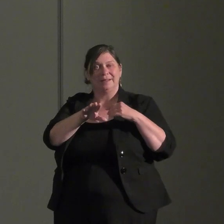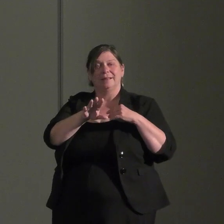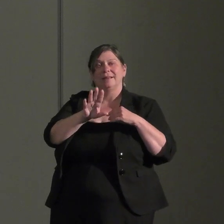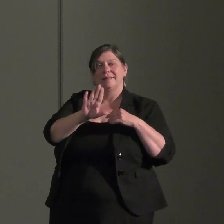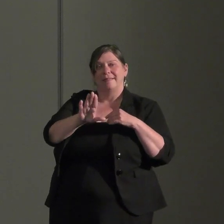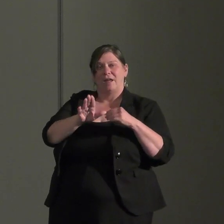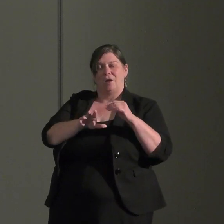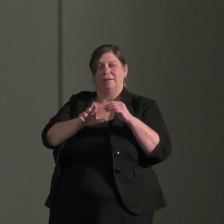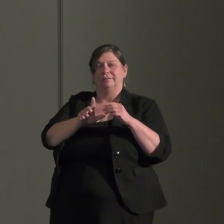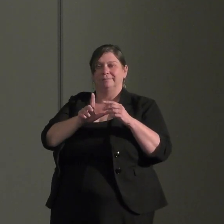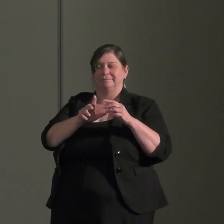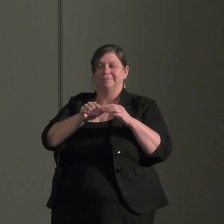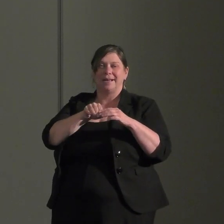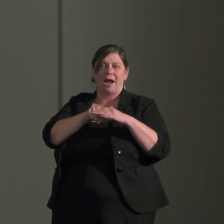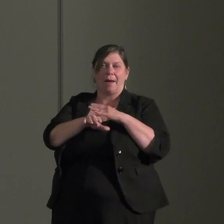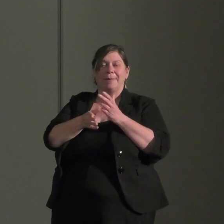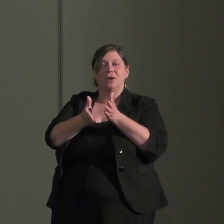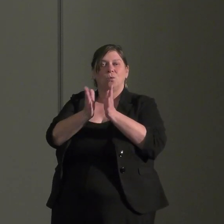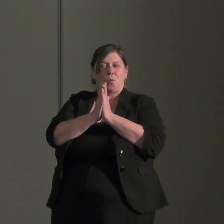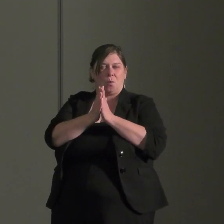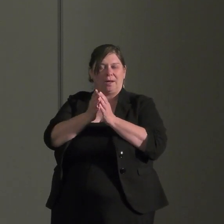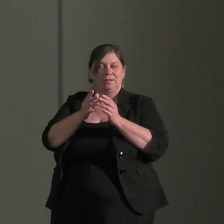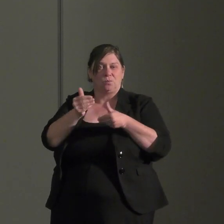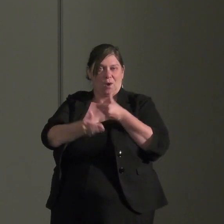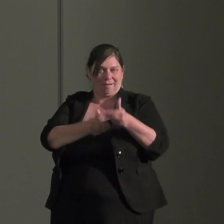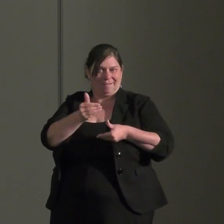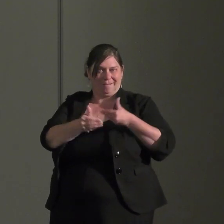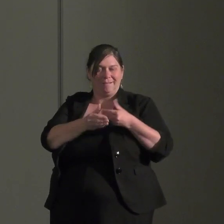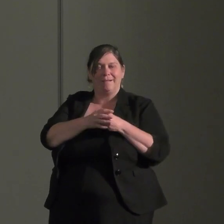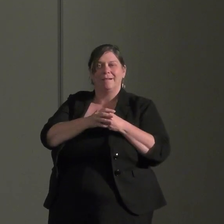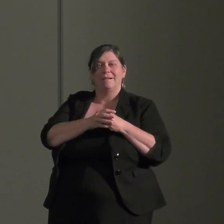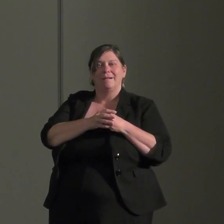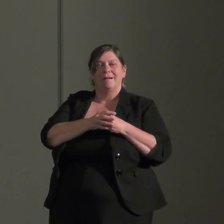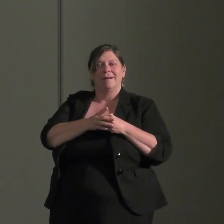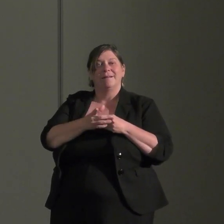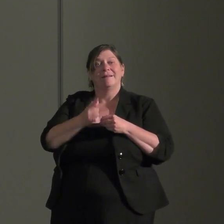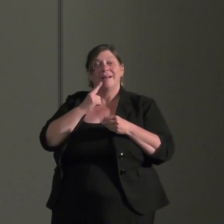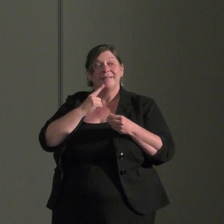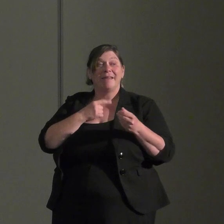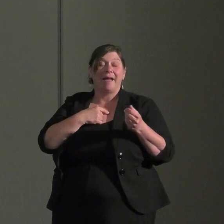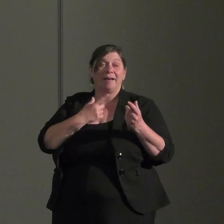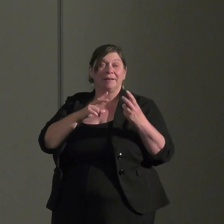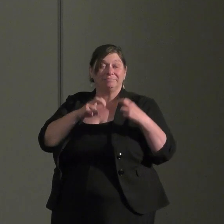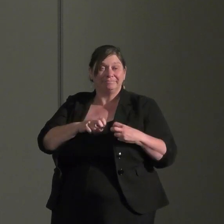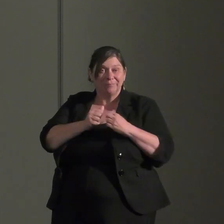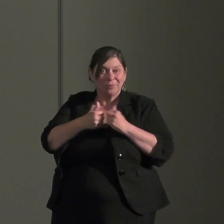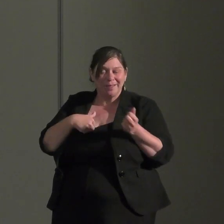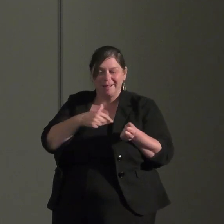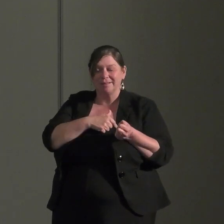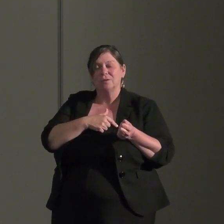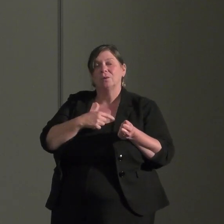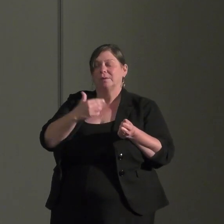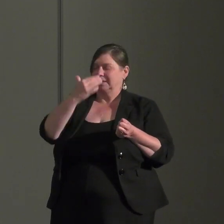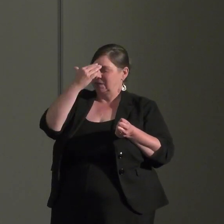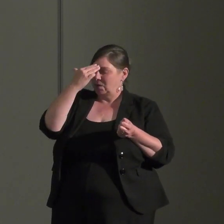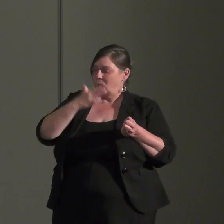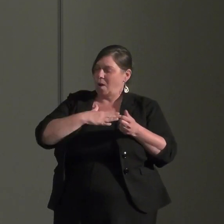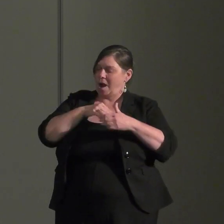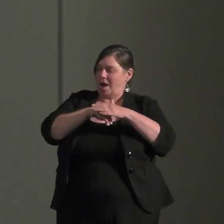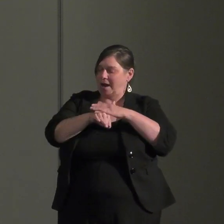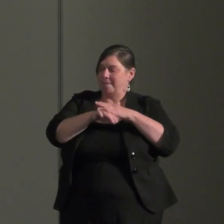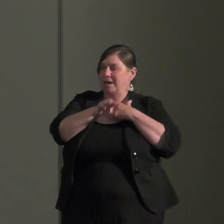accommodation request process. And they came to us and they said, we know our accommodations website